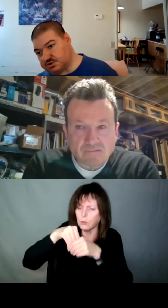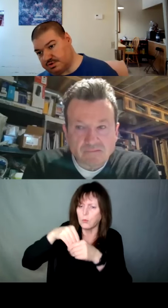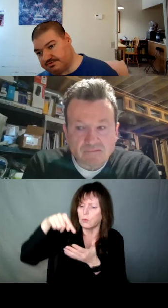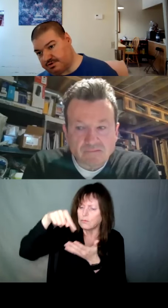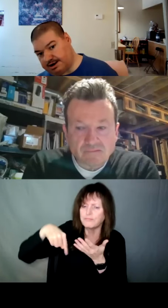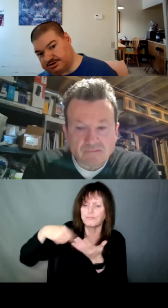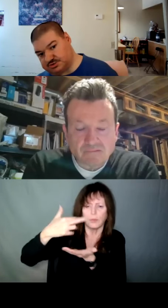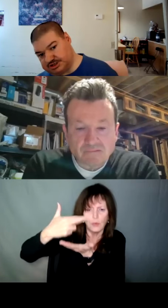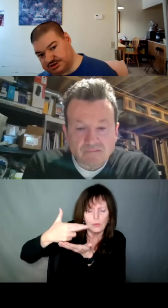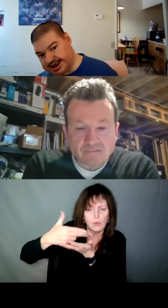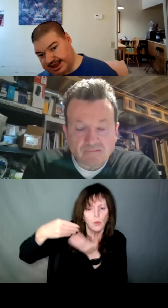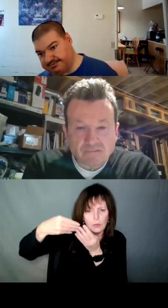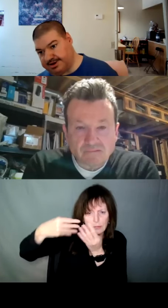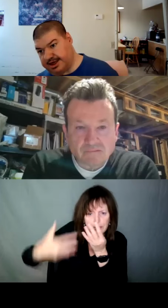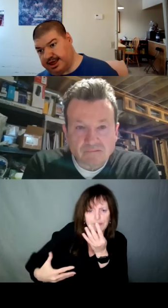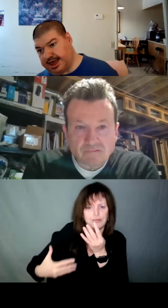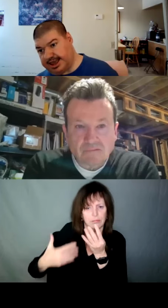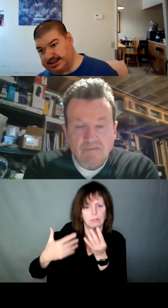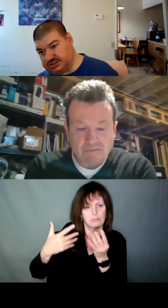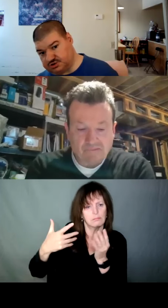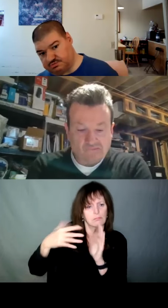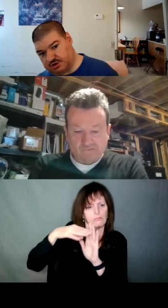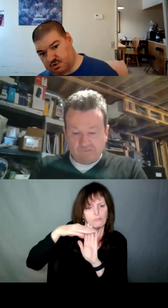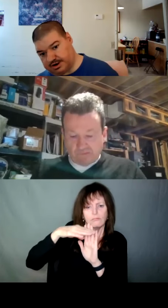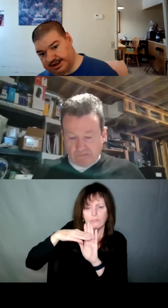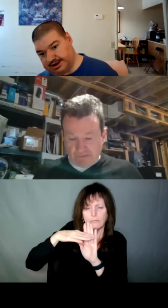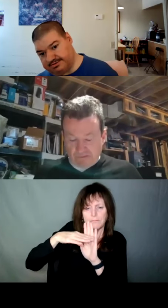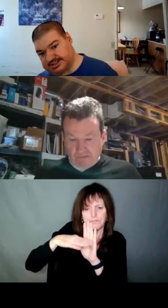This PowerPoint with all of the web links from the vaccine